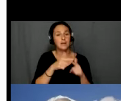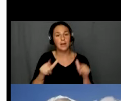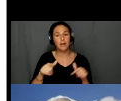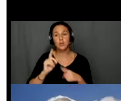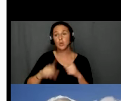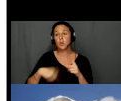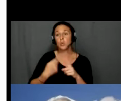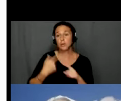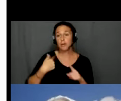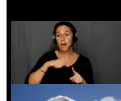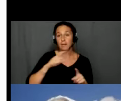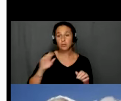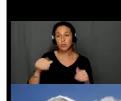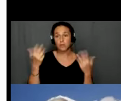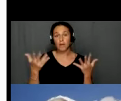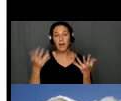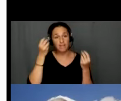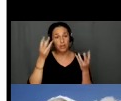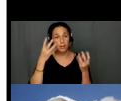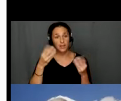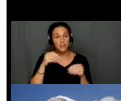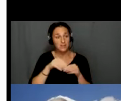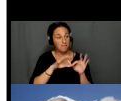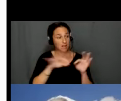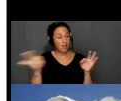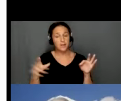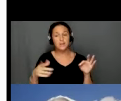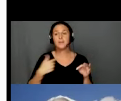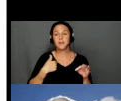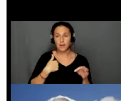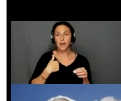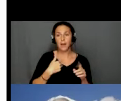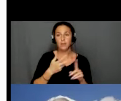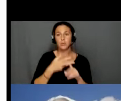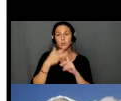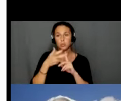fields, I was recruited to work here and been working with them for a year